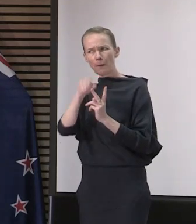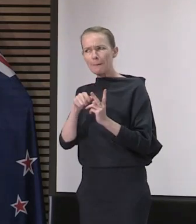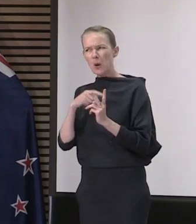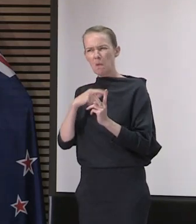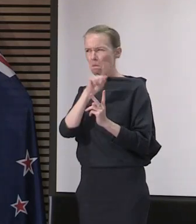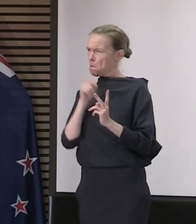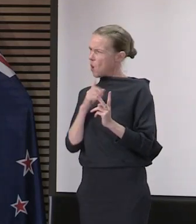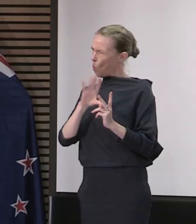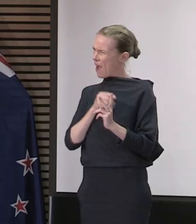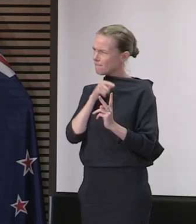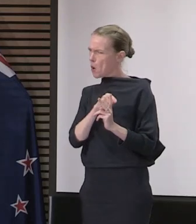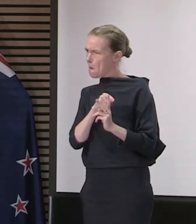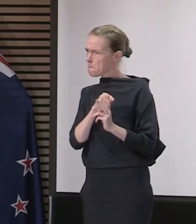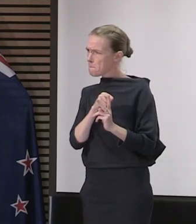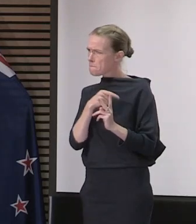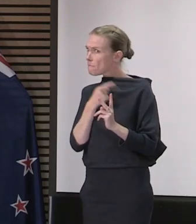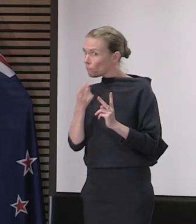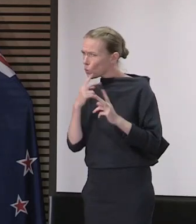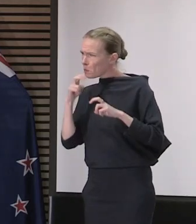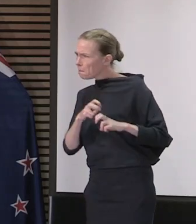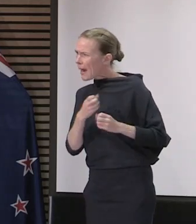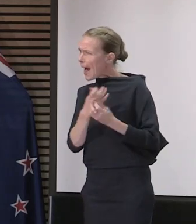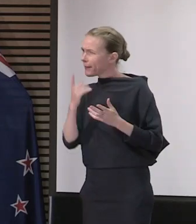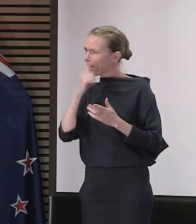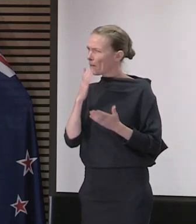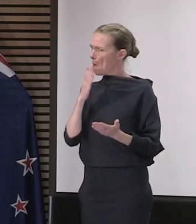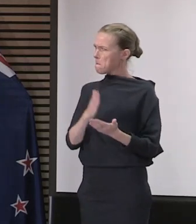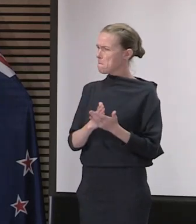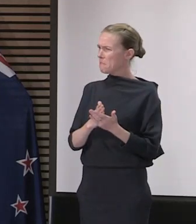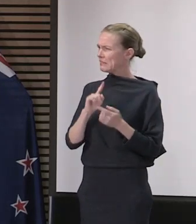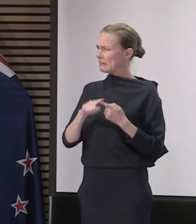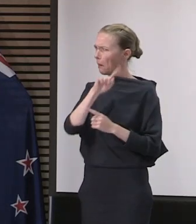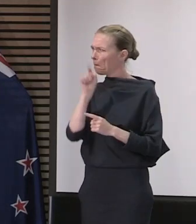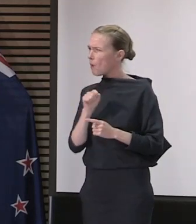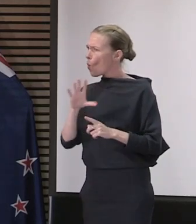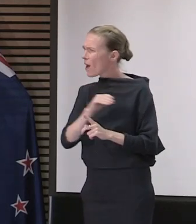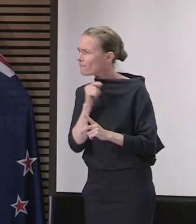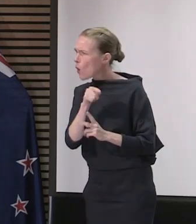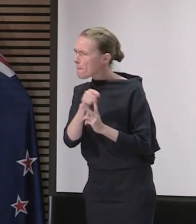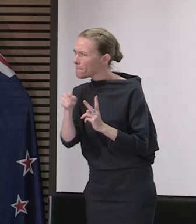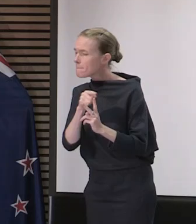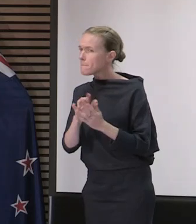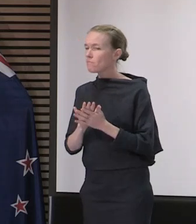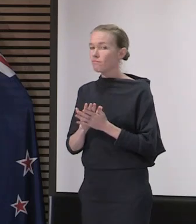still investigating? How many